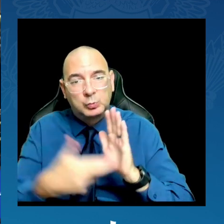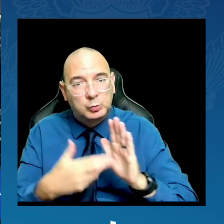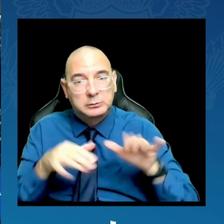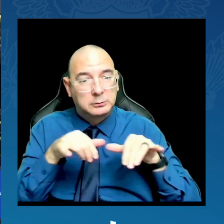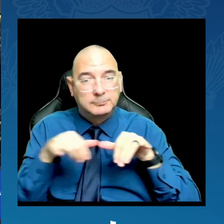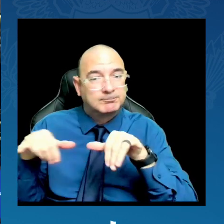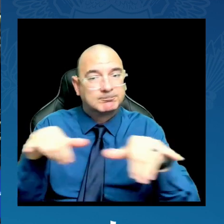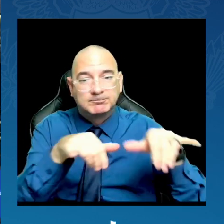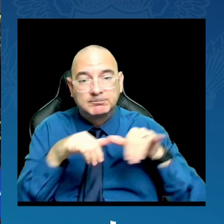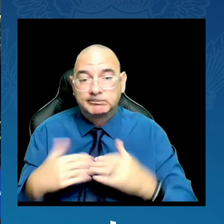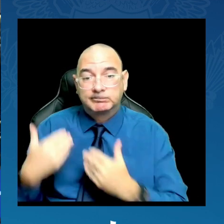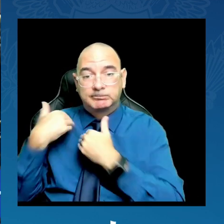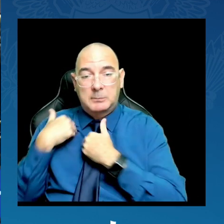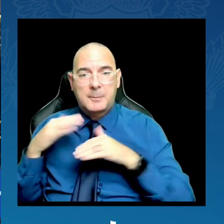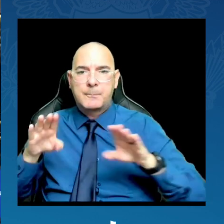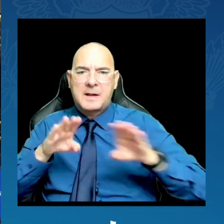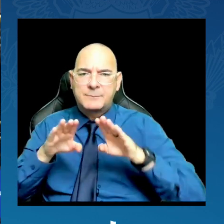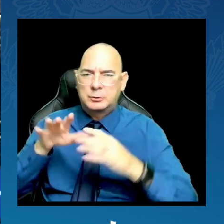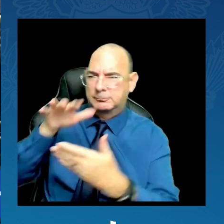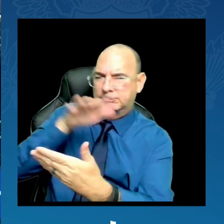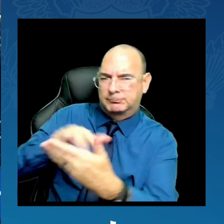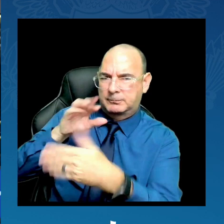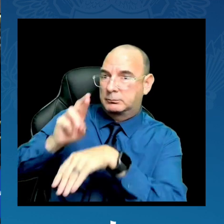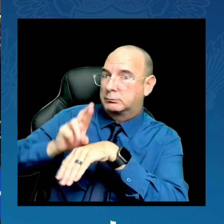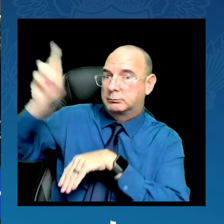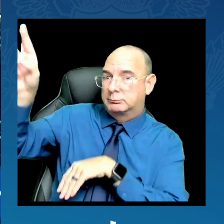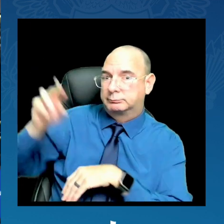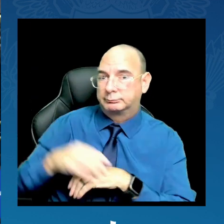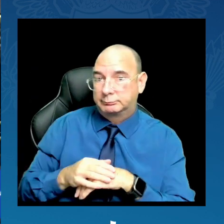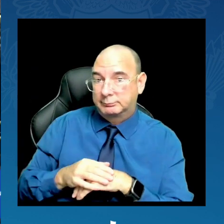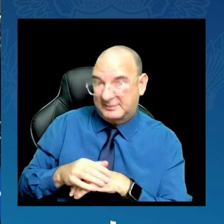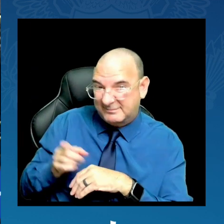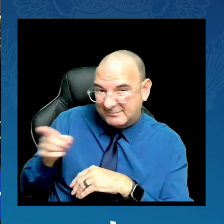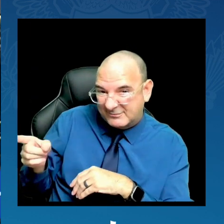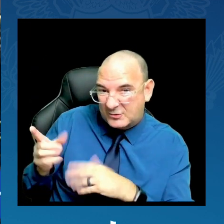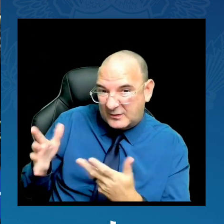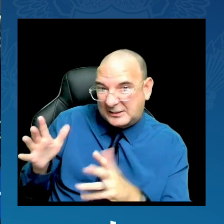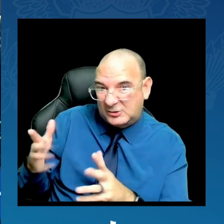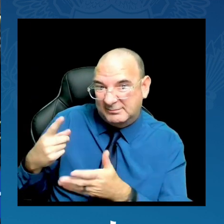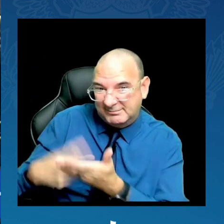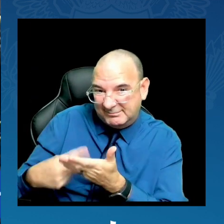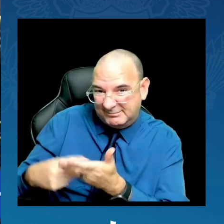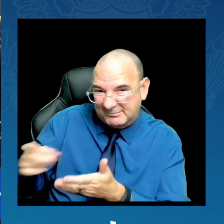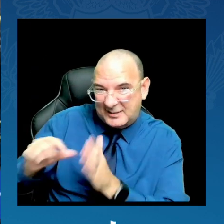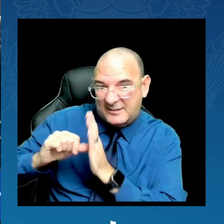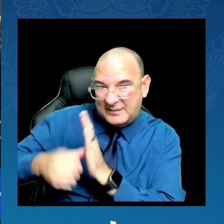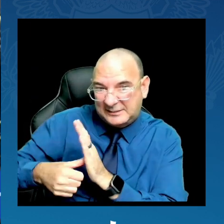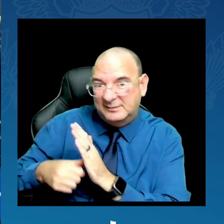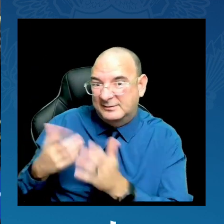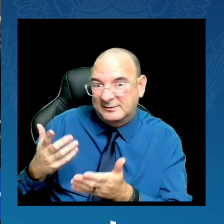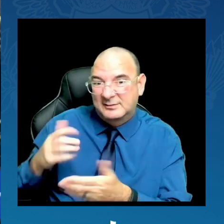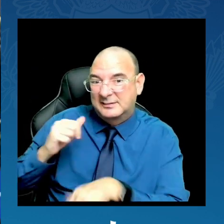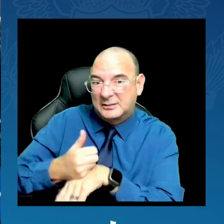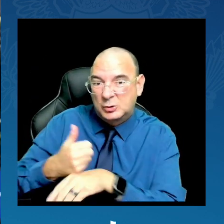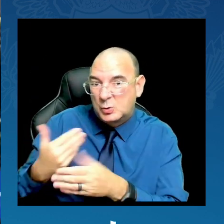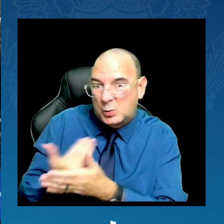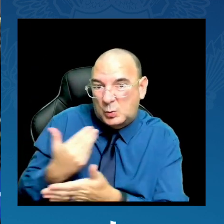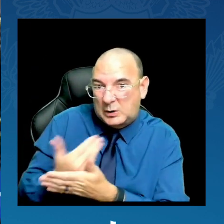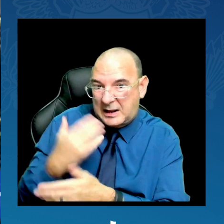Madam Vice President, as you have previously underscored, the establishment of the new international norms for outer space must start with a commitment